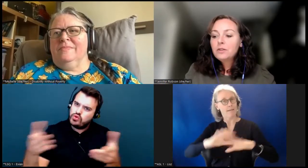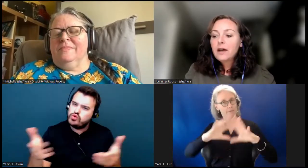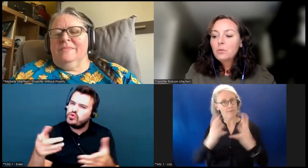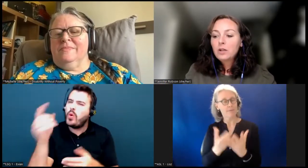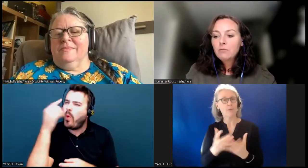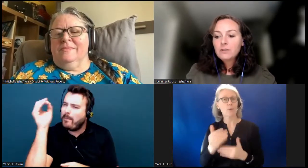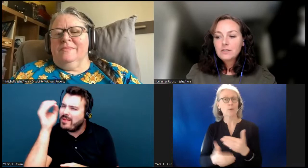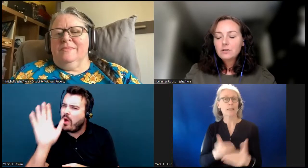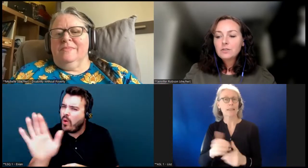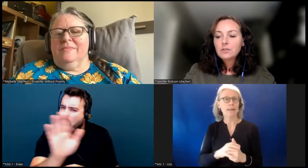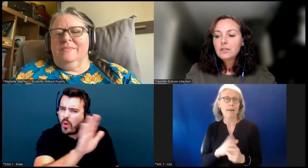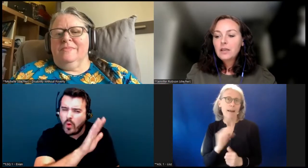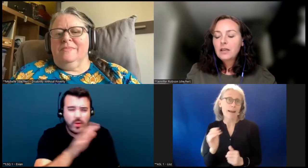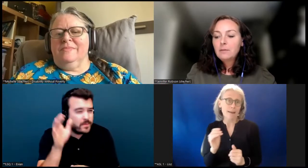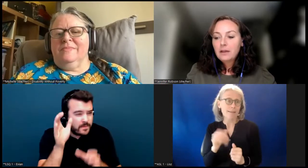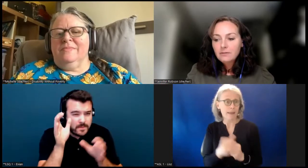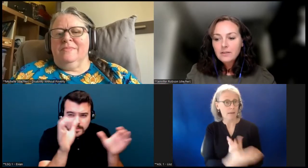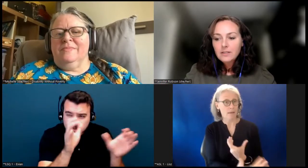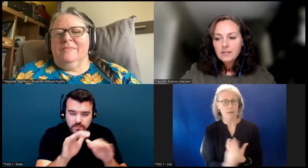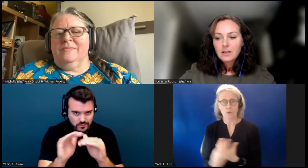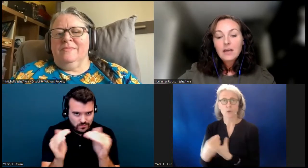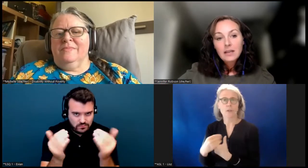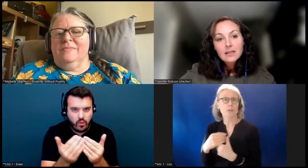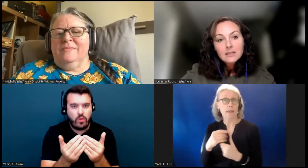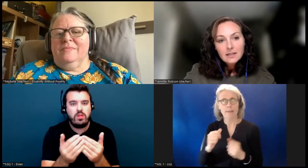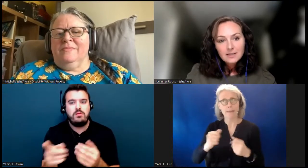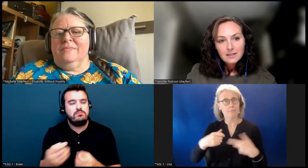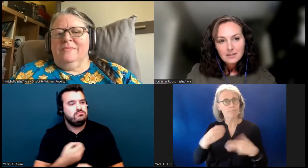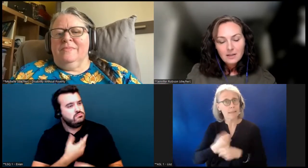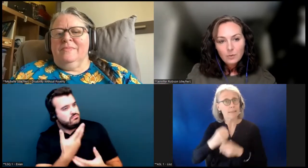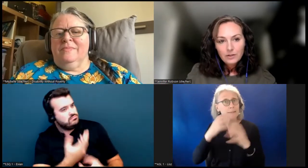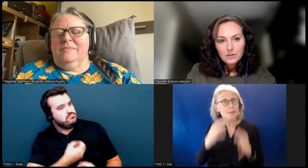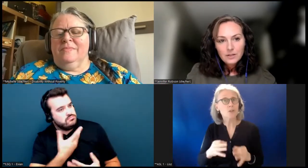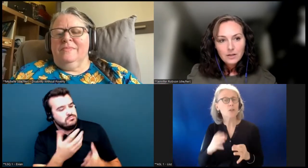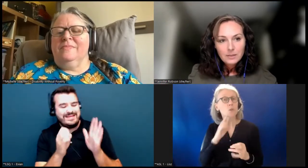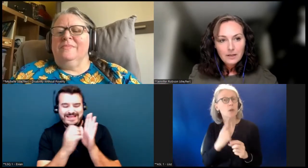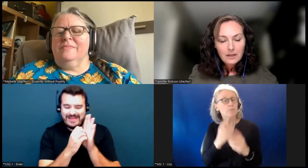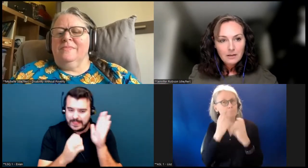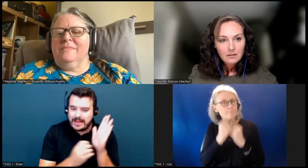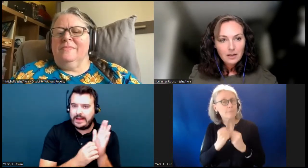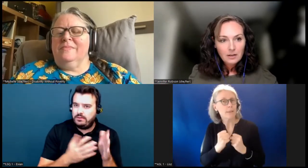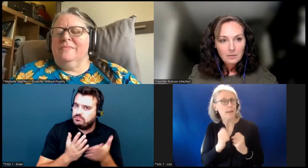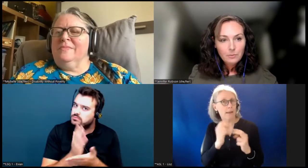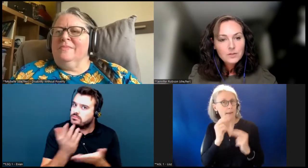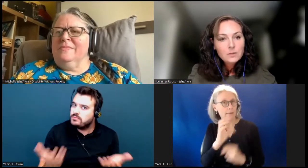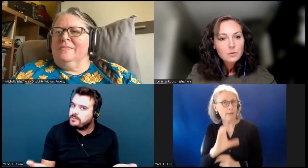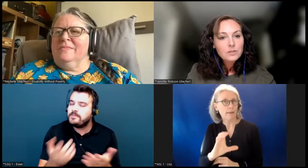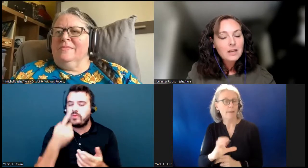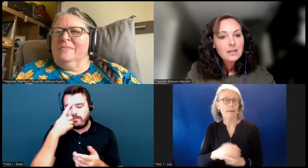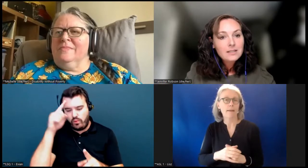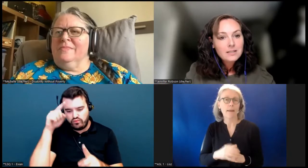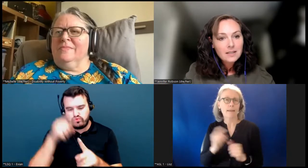THAT WILL RESULT IN A BENEFIT DESIGN THAT IS CONSISTENT WITH THE CRPD PRINCIPLES AND